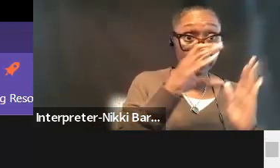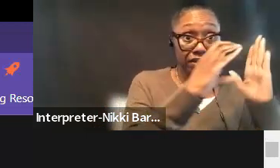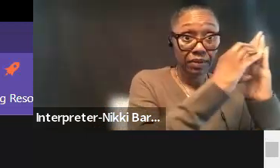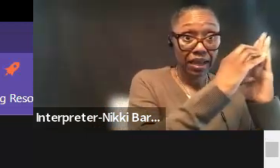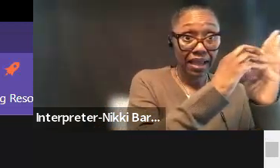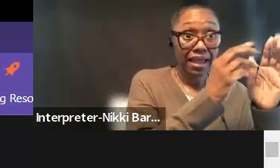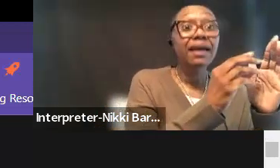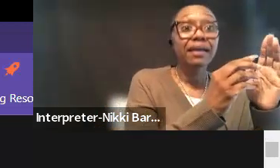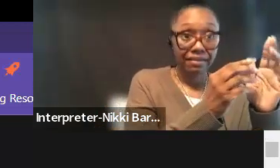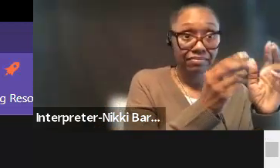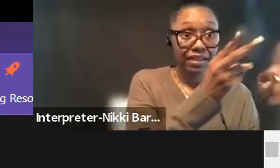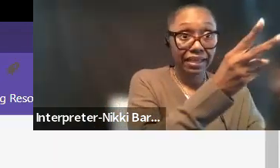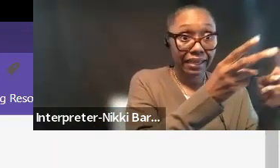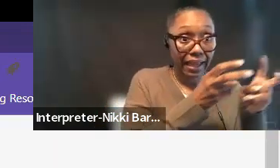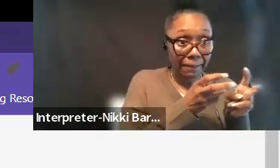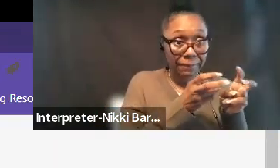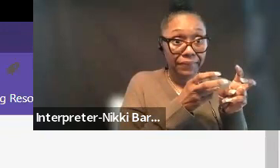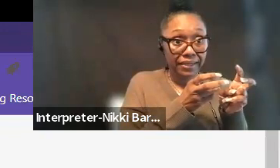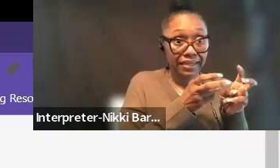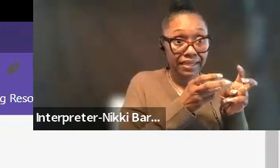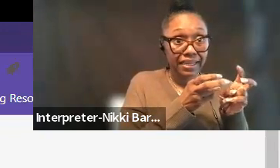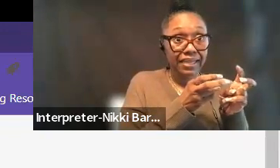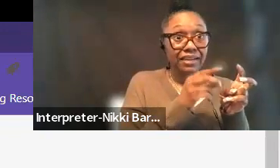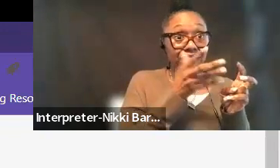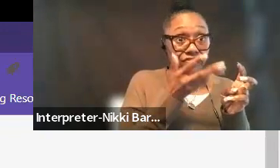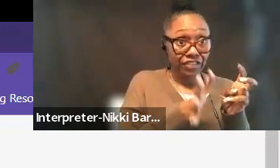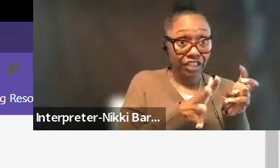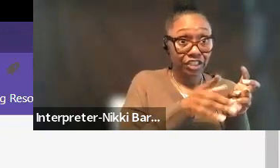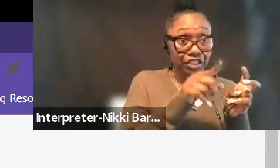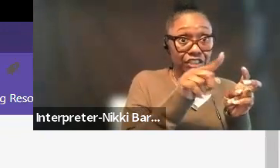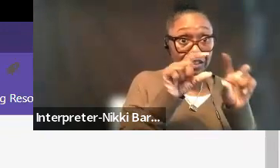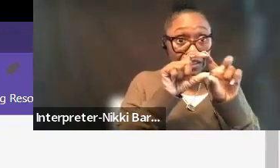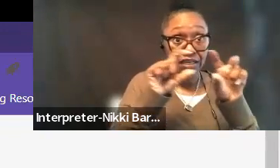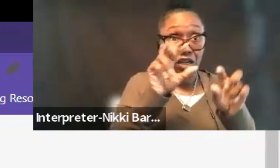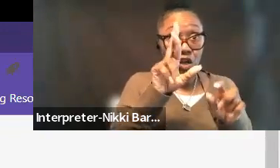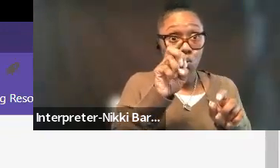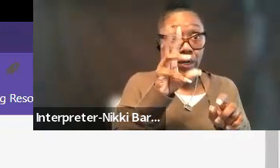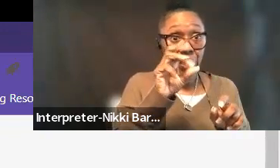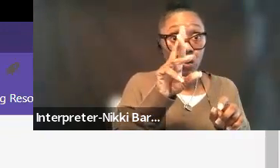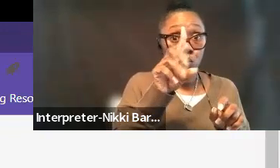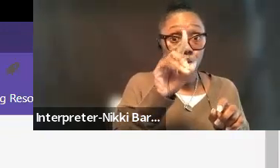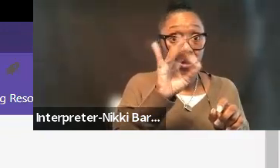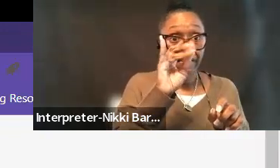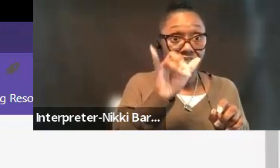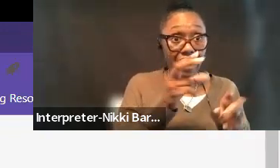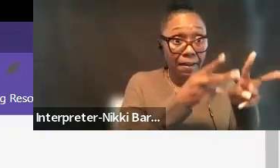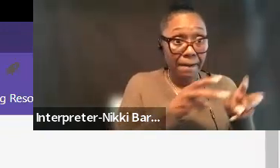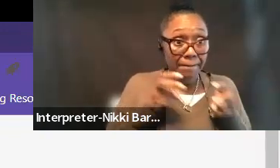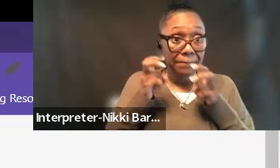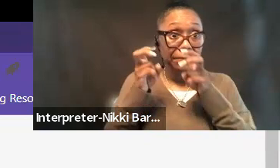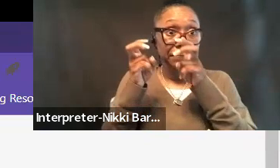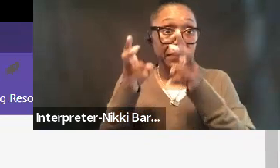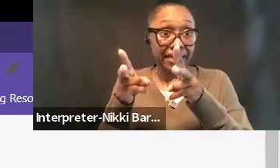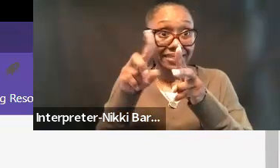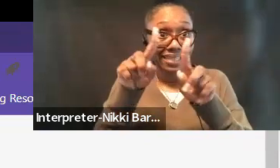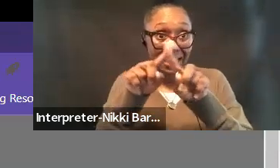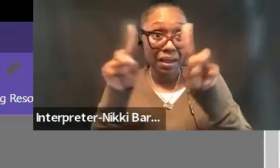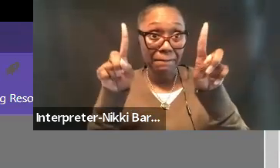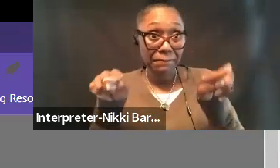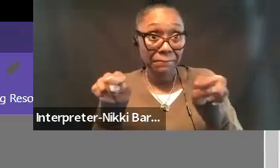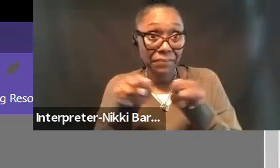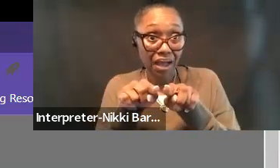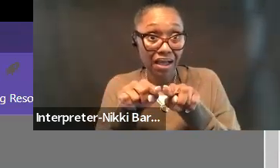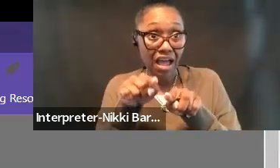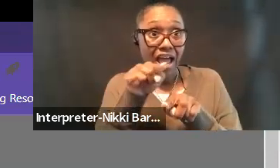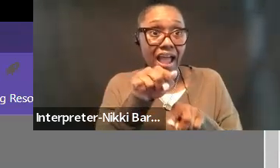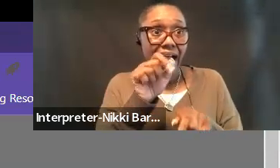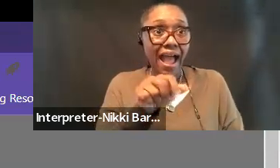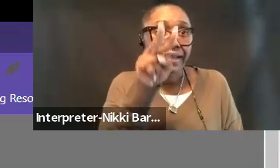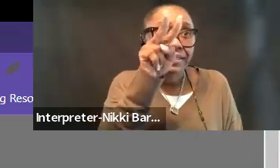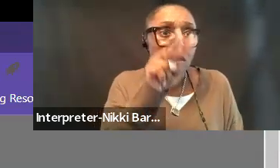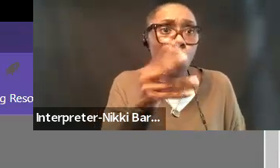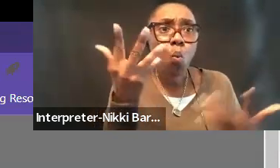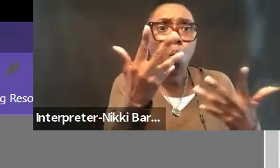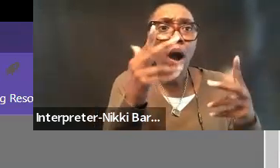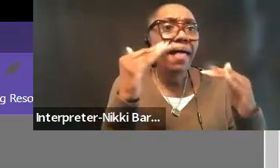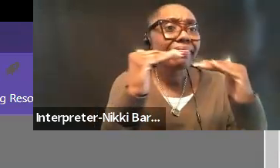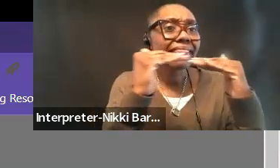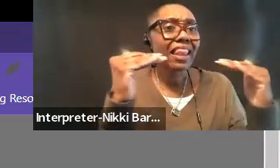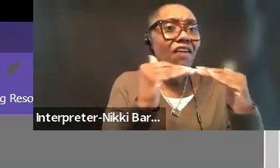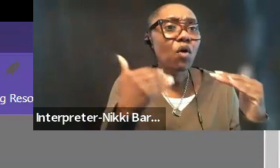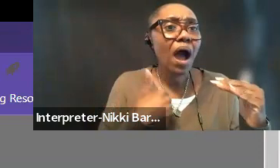Copy it. And then come back into this tool called, Paste it in there. And then I could tell it at what level I want to revertify it.